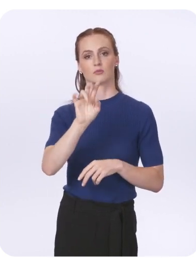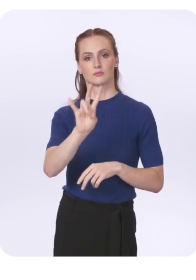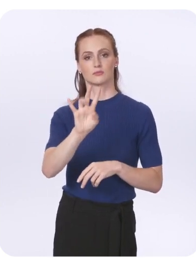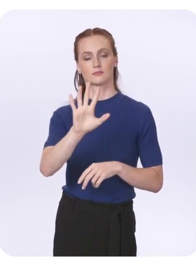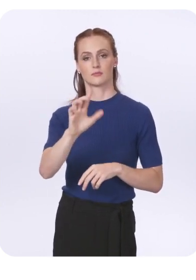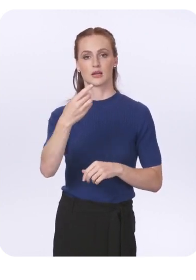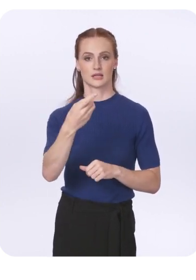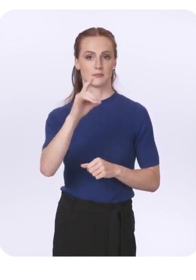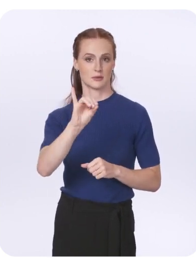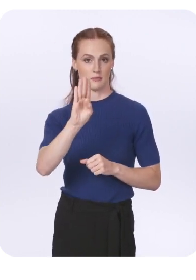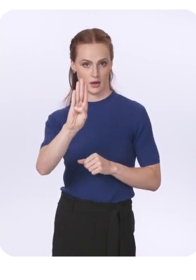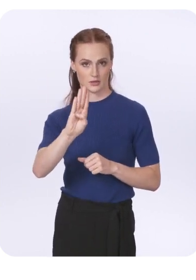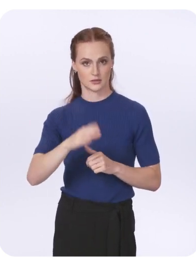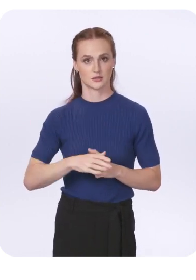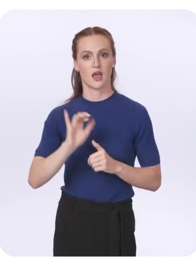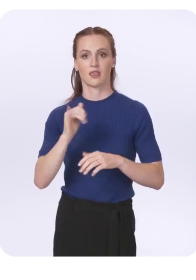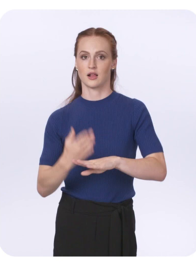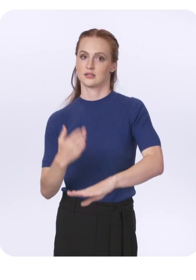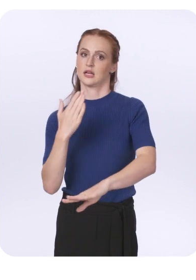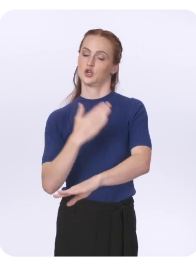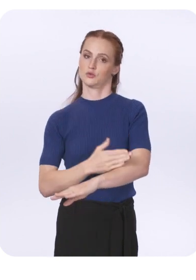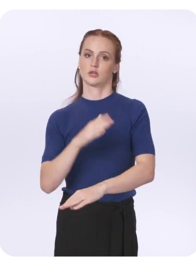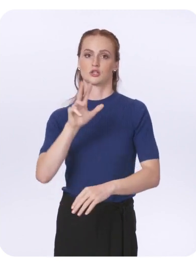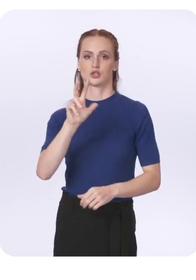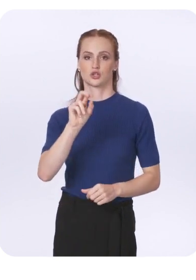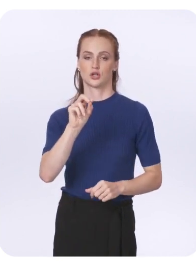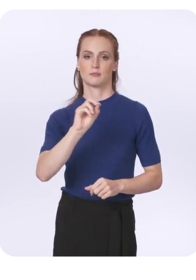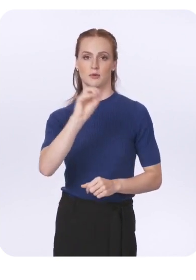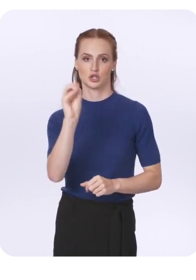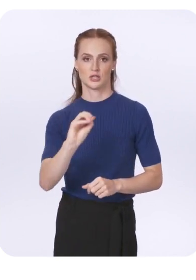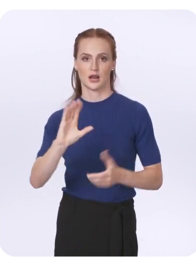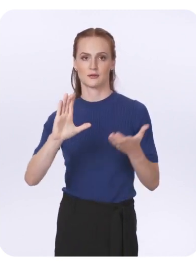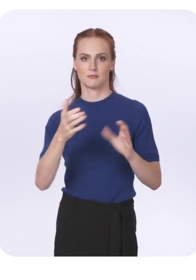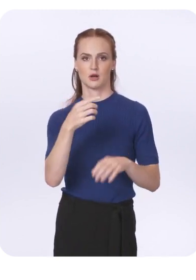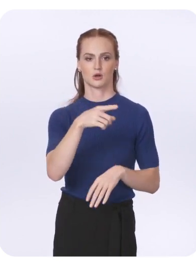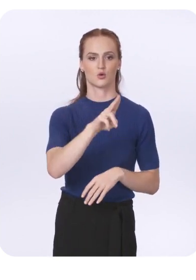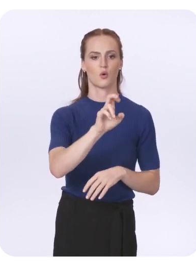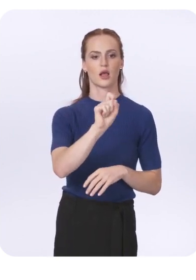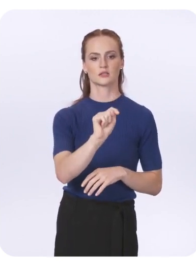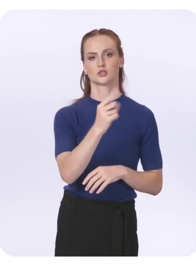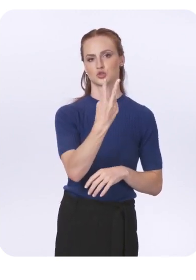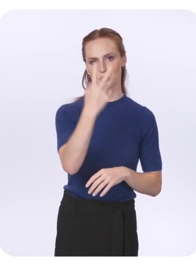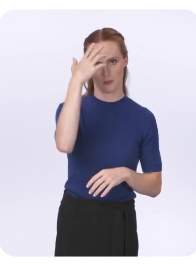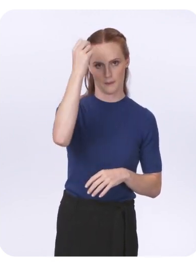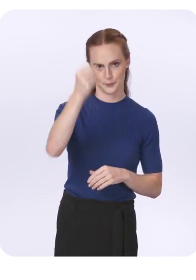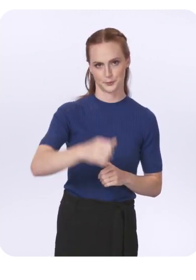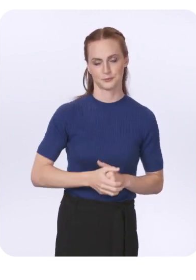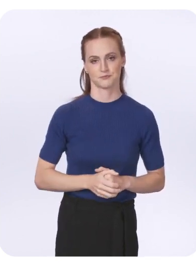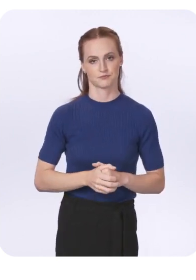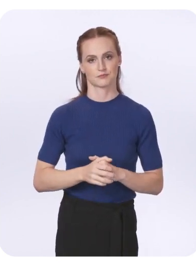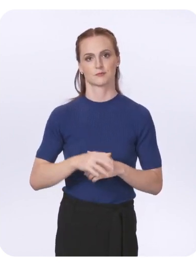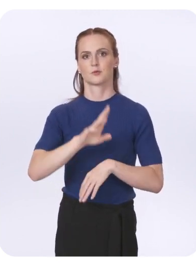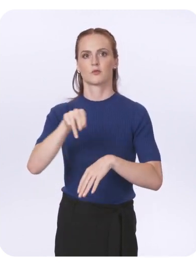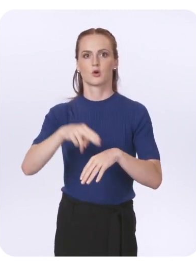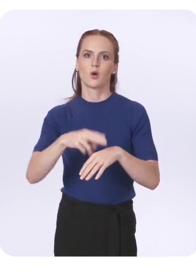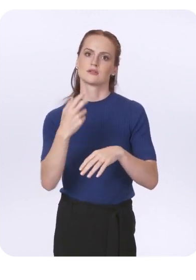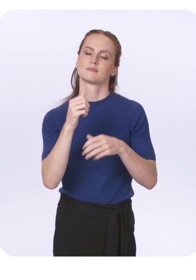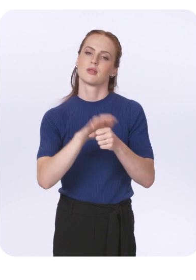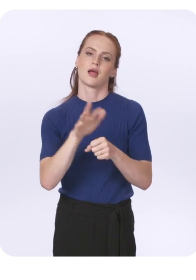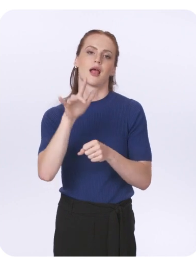which is an increase of over 30% from the Quest 2 memory budget. And there’s plenty that you can do with that additional memory,